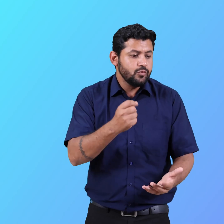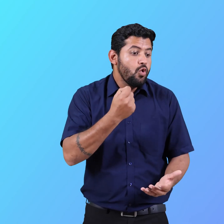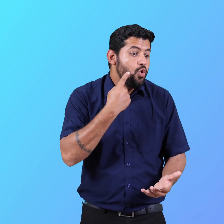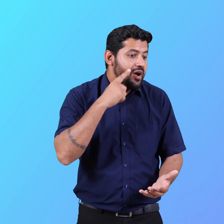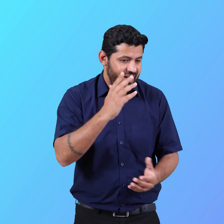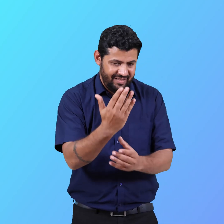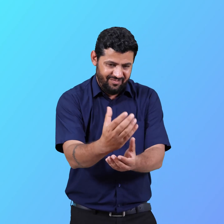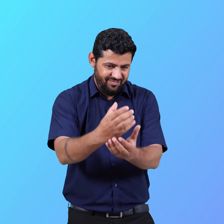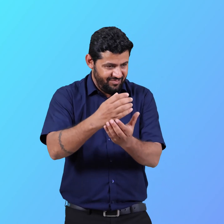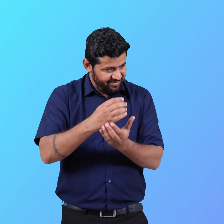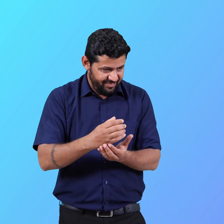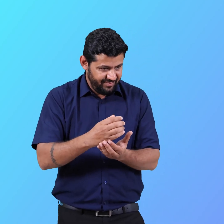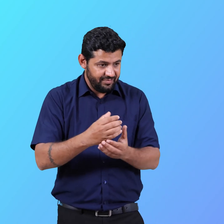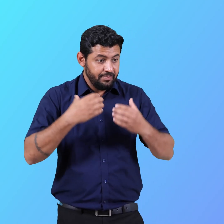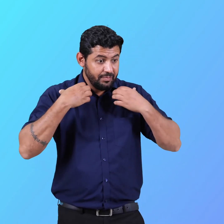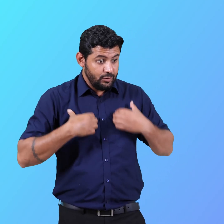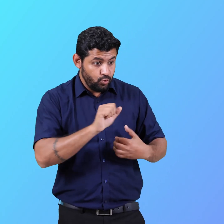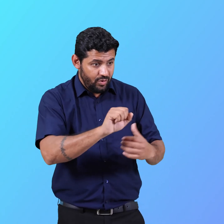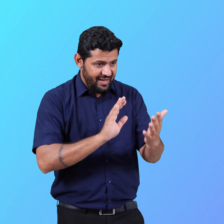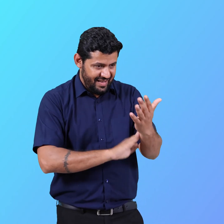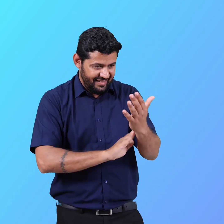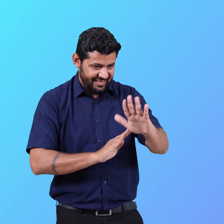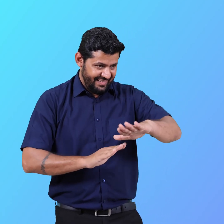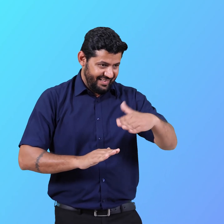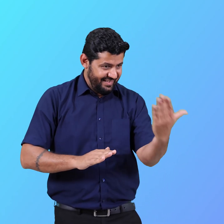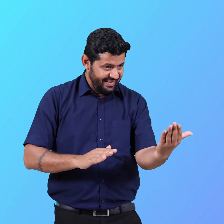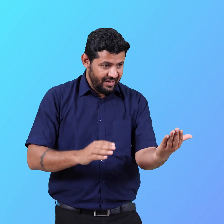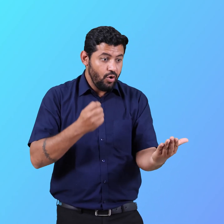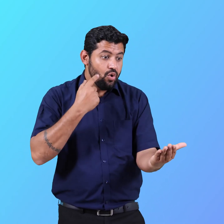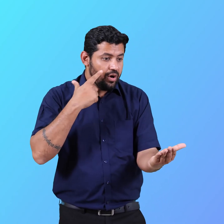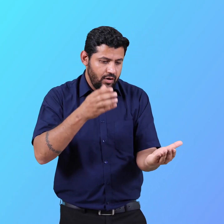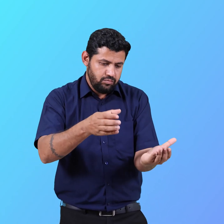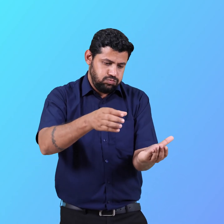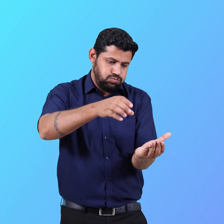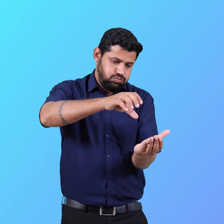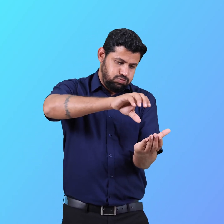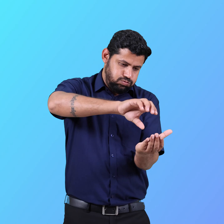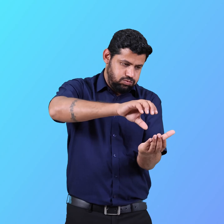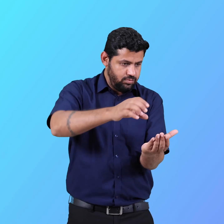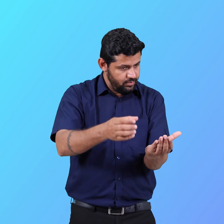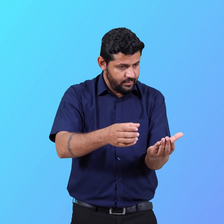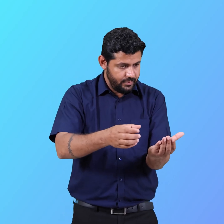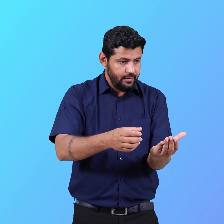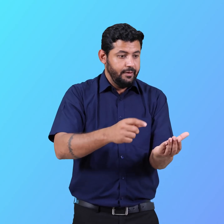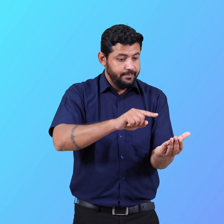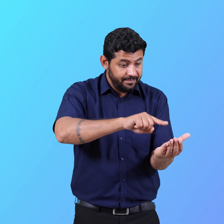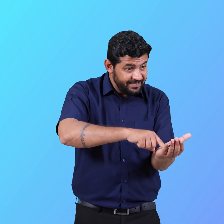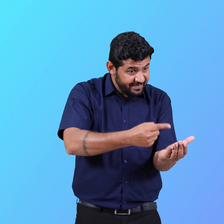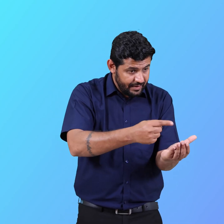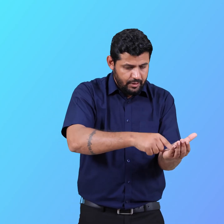He will also pour some of this oil into his own left palm.